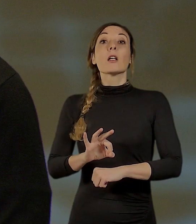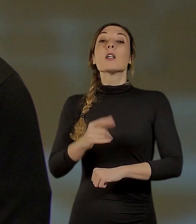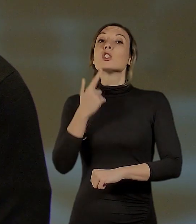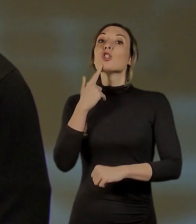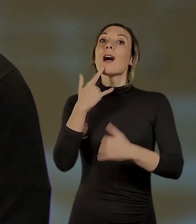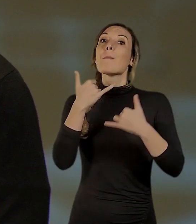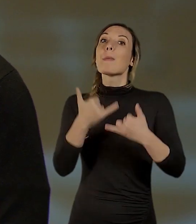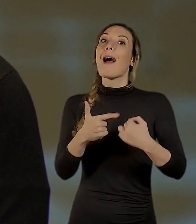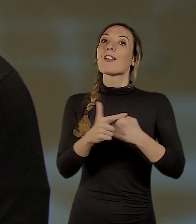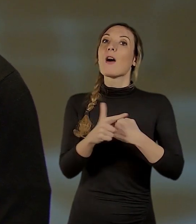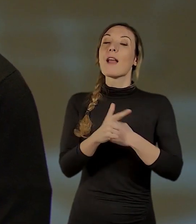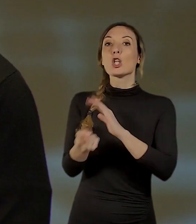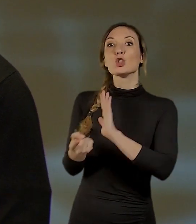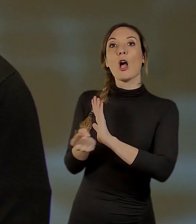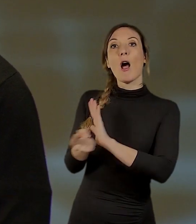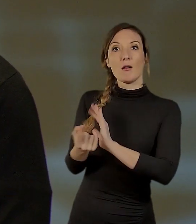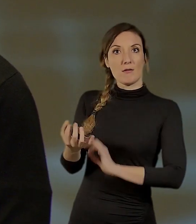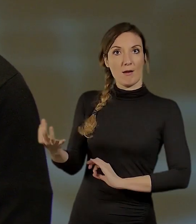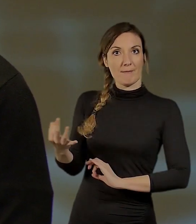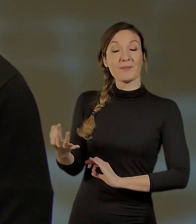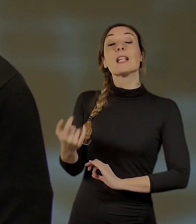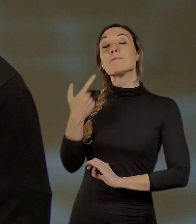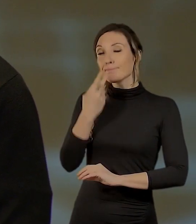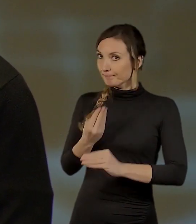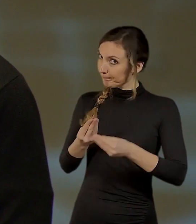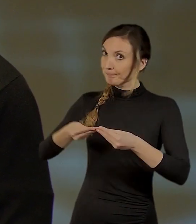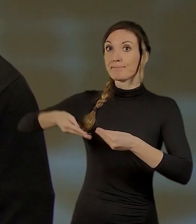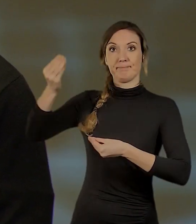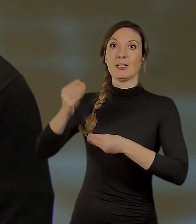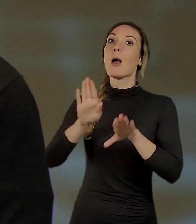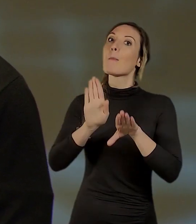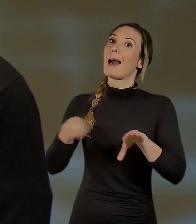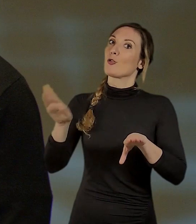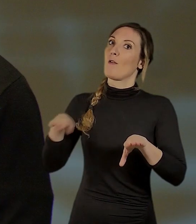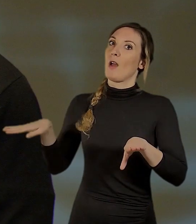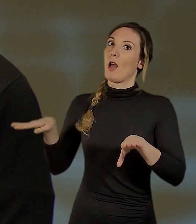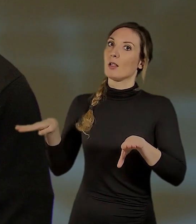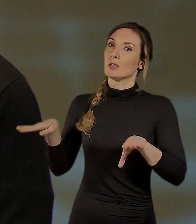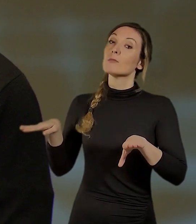because underground parking spaces are expensive to build. It is a huge extra cost.